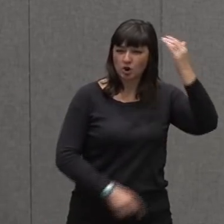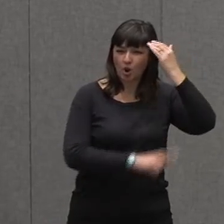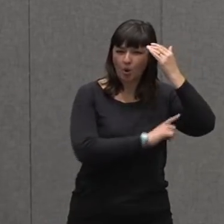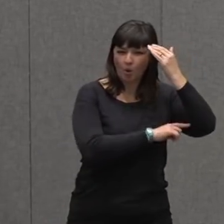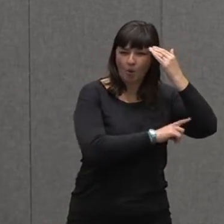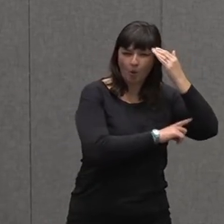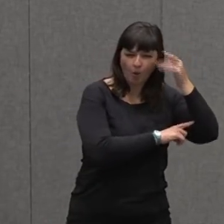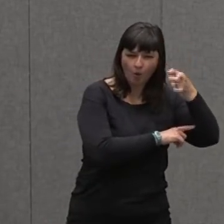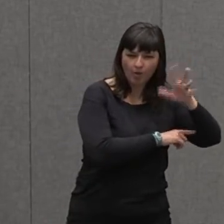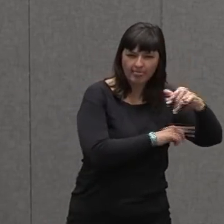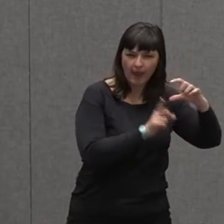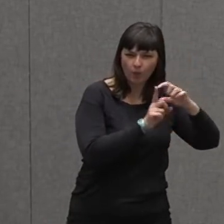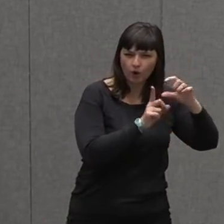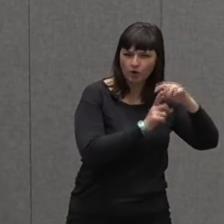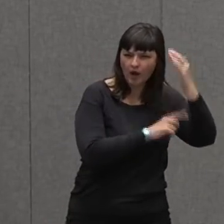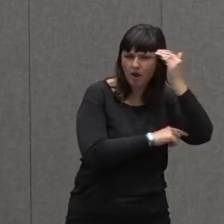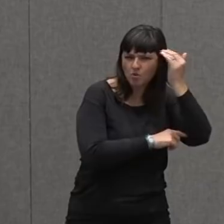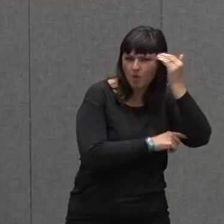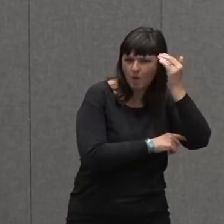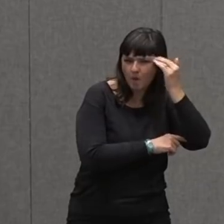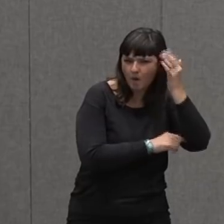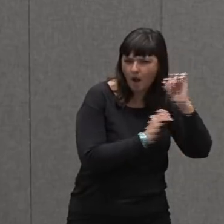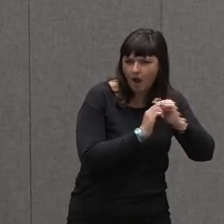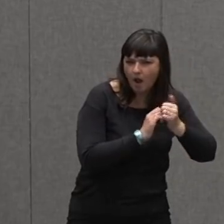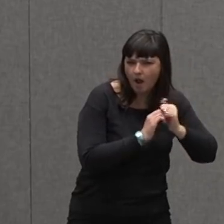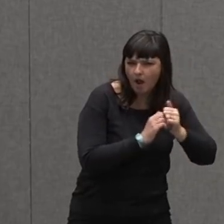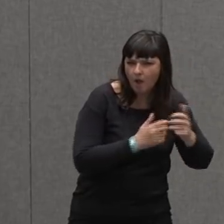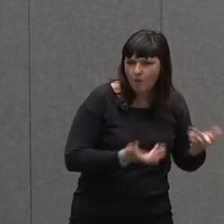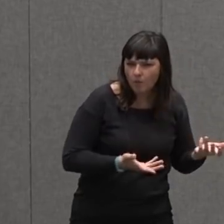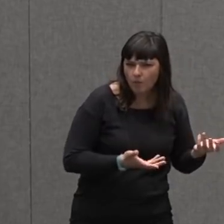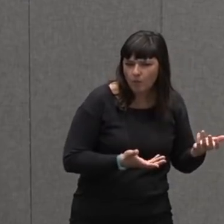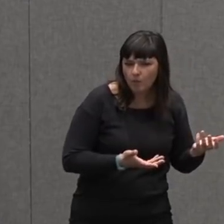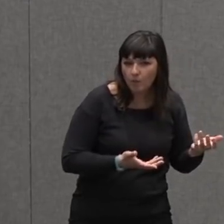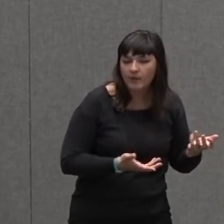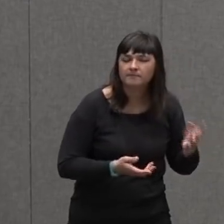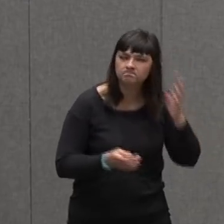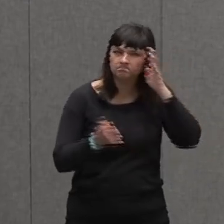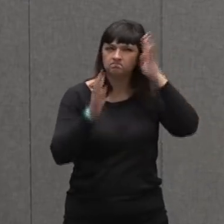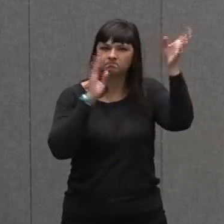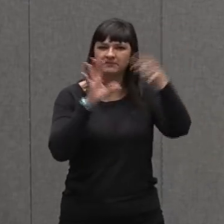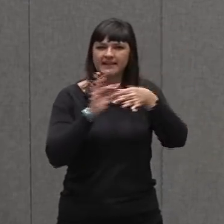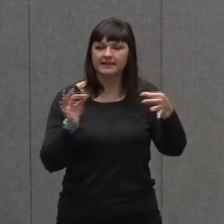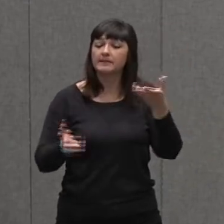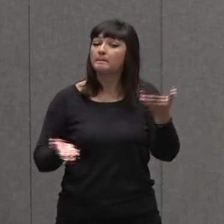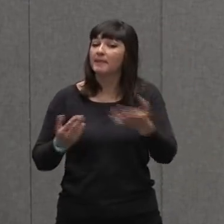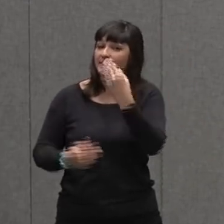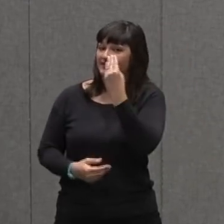to come up with your creative sentence, and to share it with somebody who might be sitting next to you or to just read it out loud